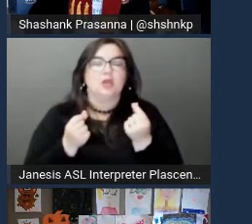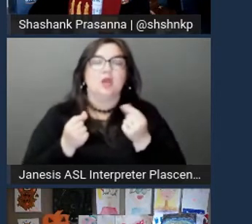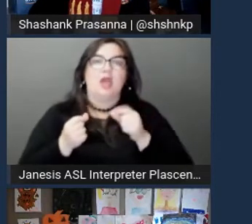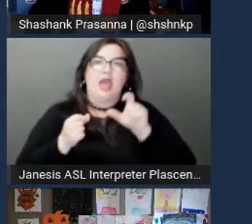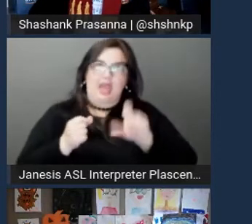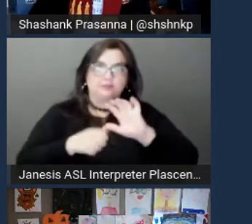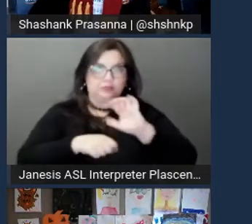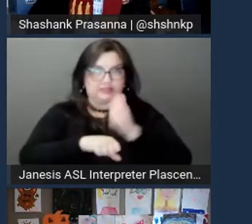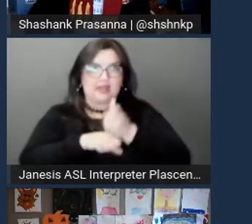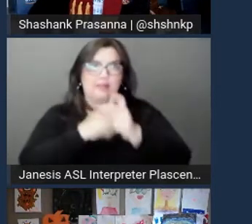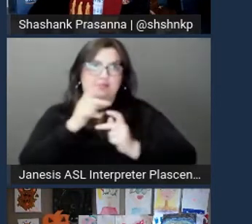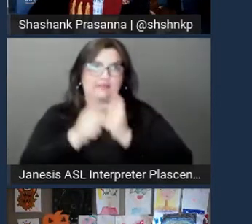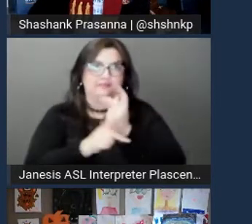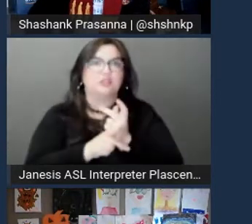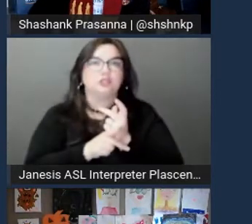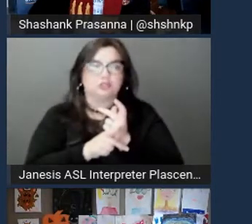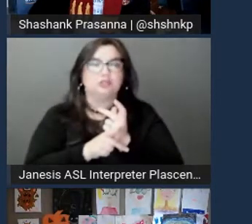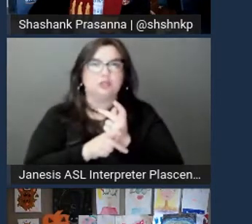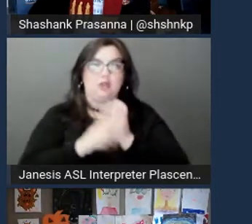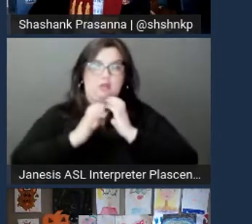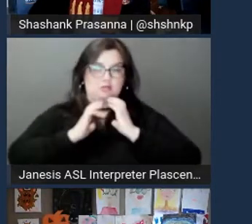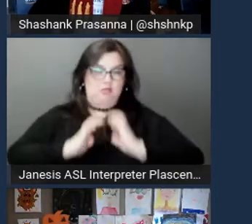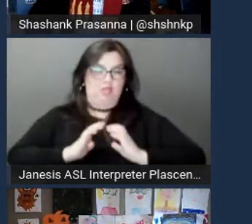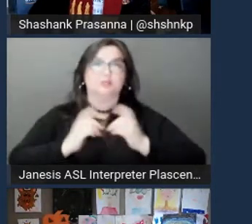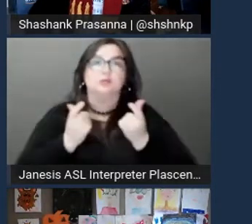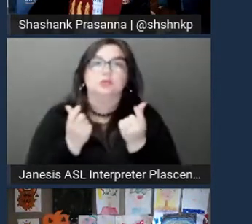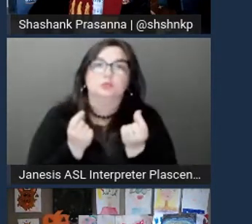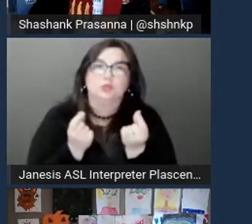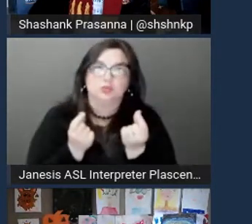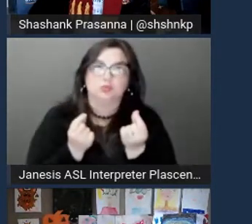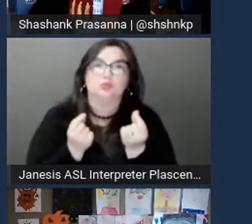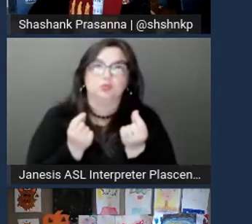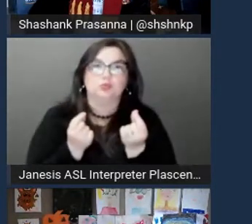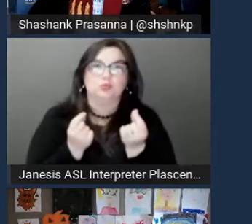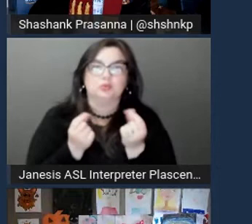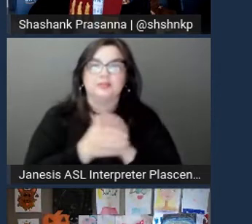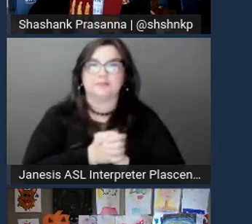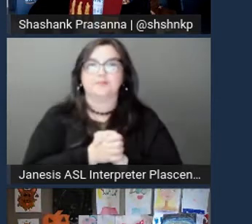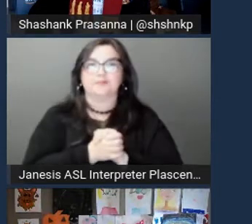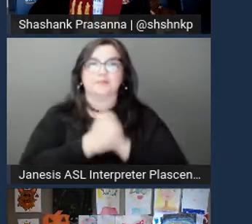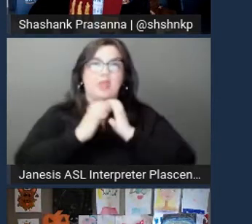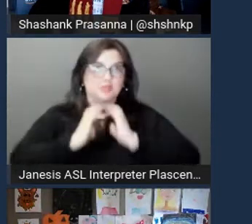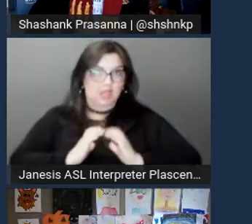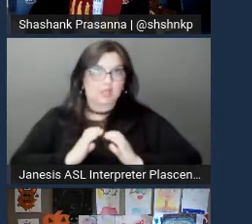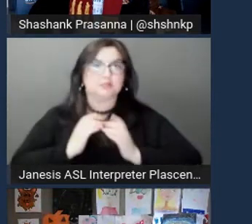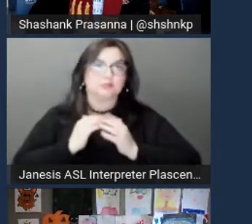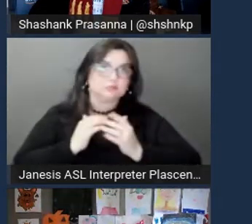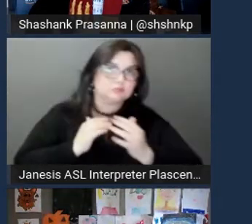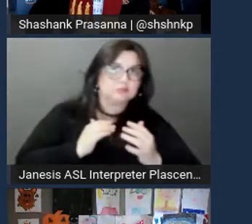And what customers is doing, it's going, the customer is going to the Oracle website,